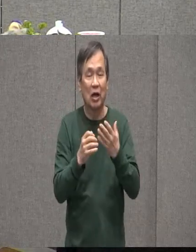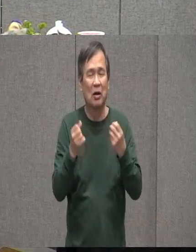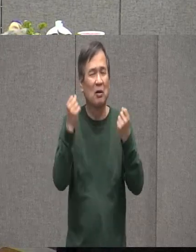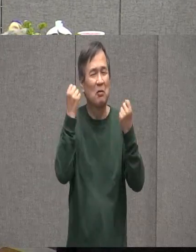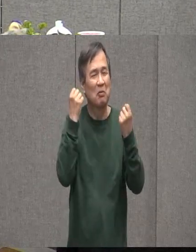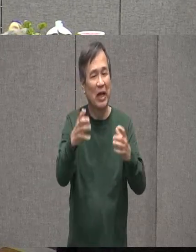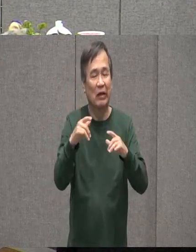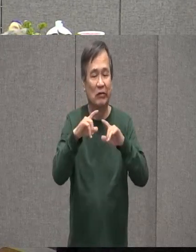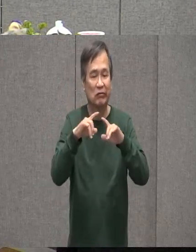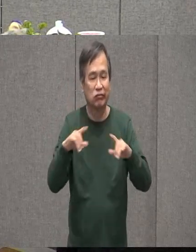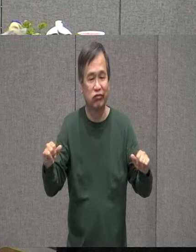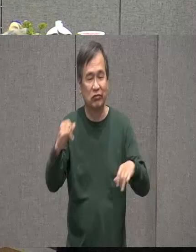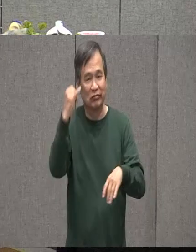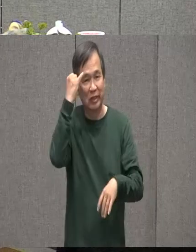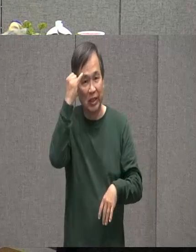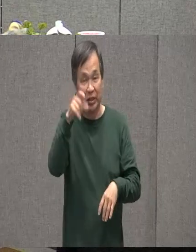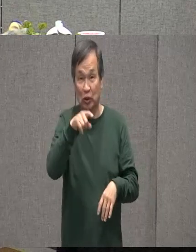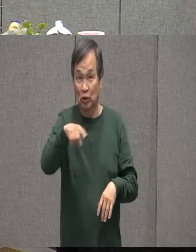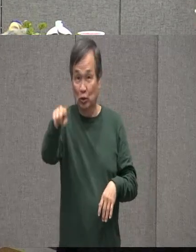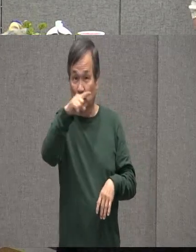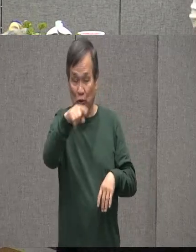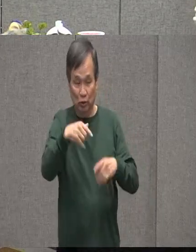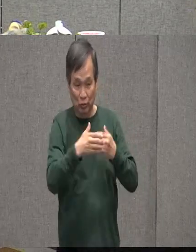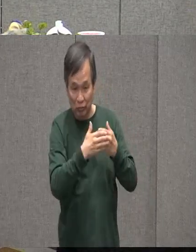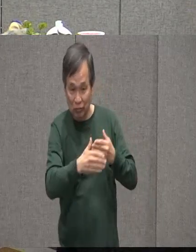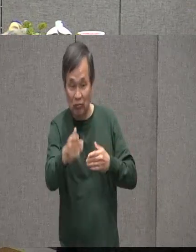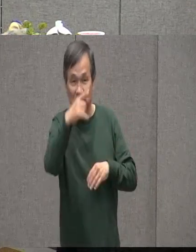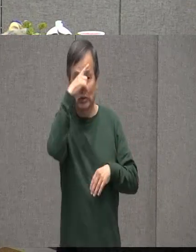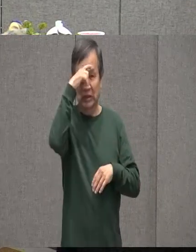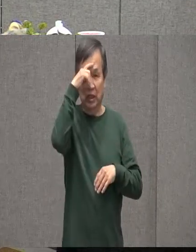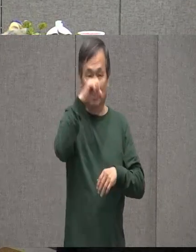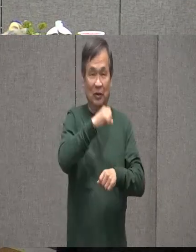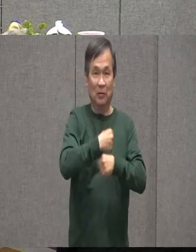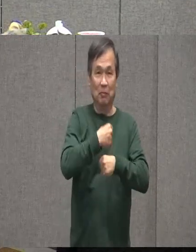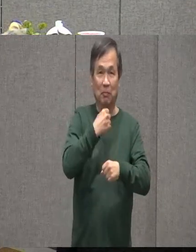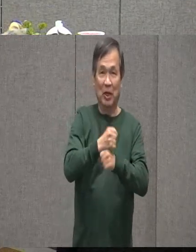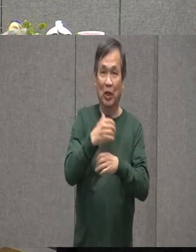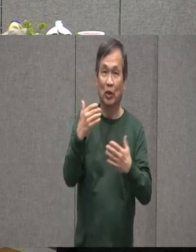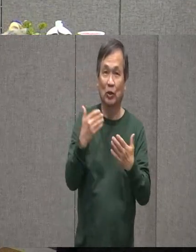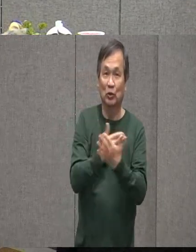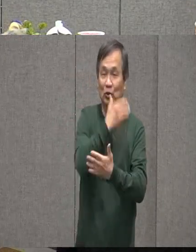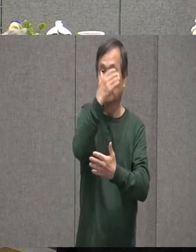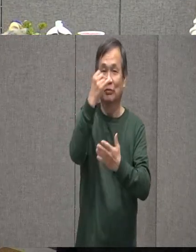to keep you making art over the summer. So our very first lesson today